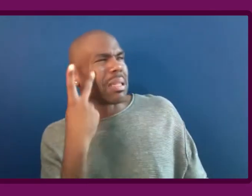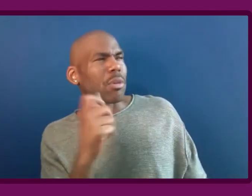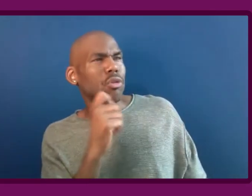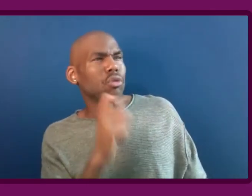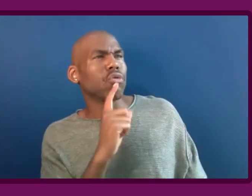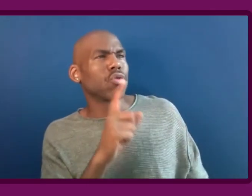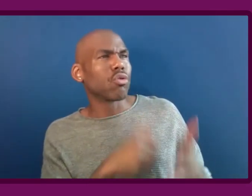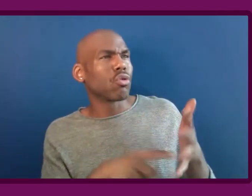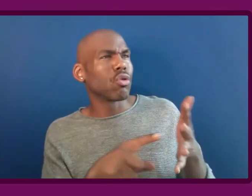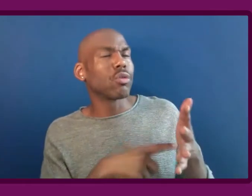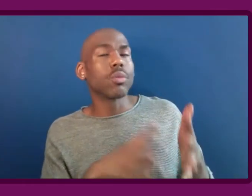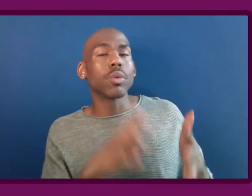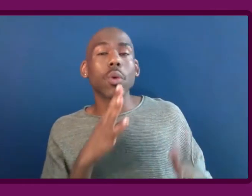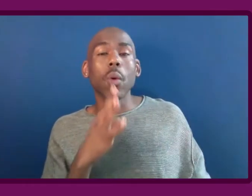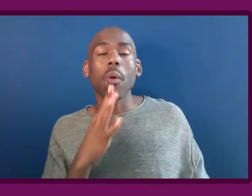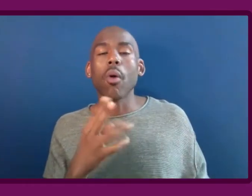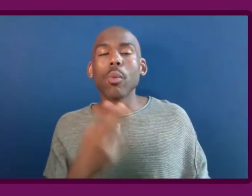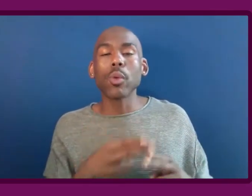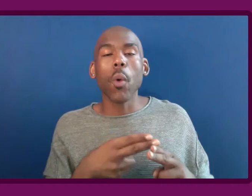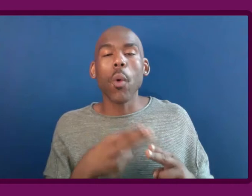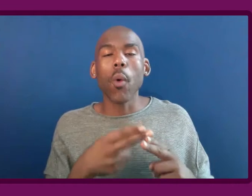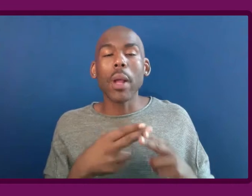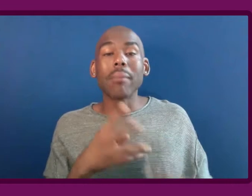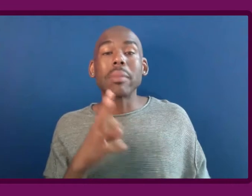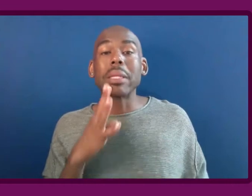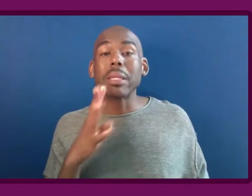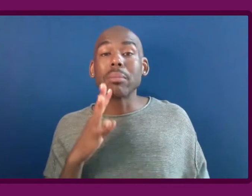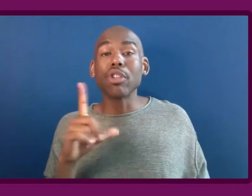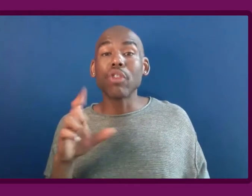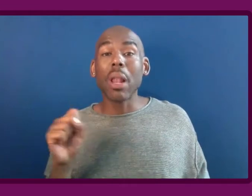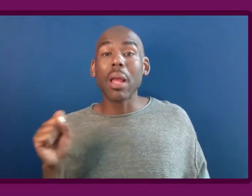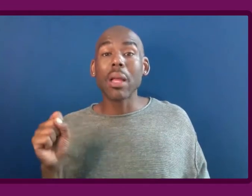not sure if it got canceled. It was called Speechless. It was this guy who couldn't speak,